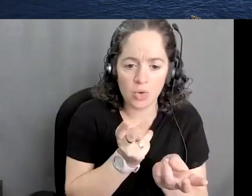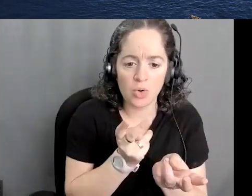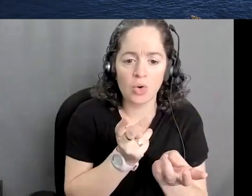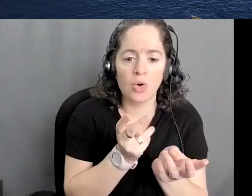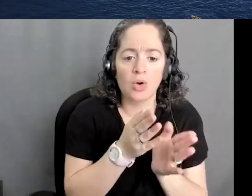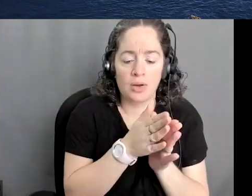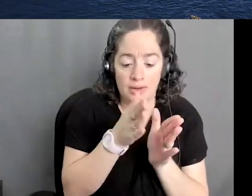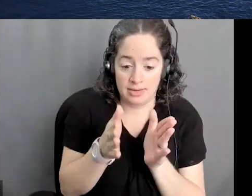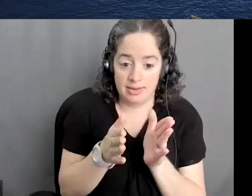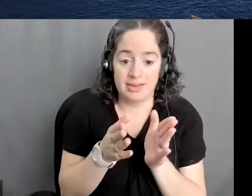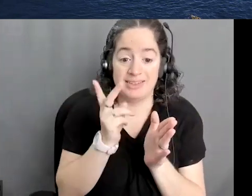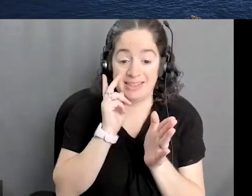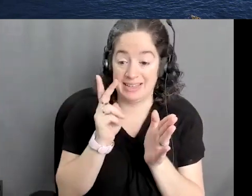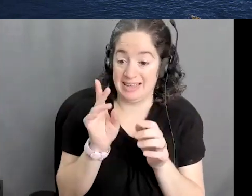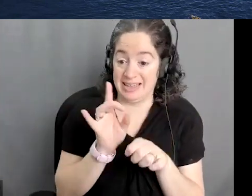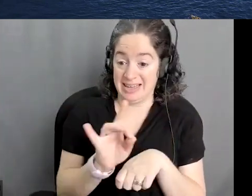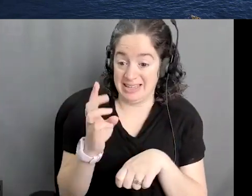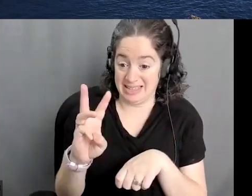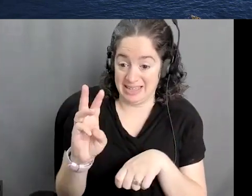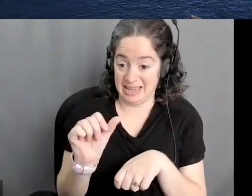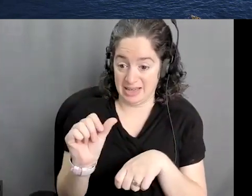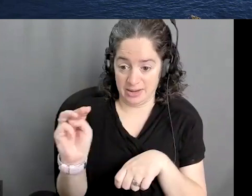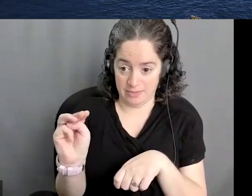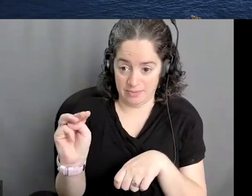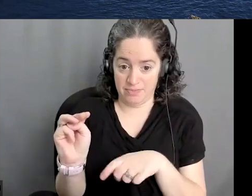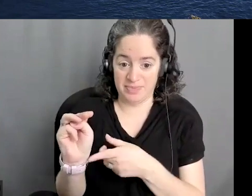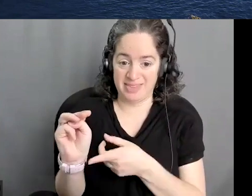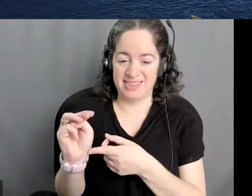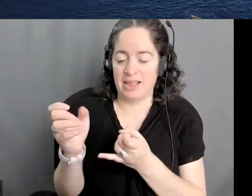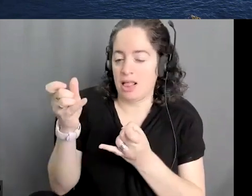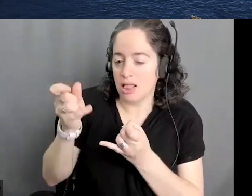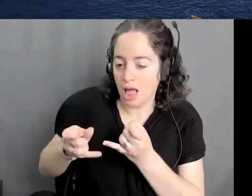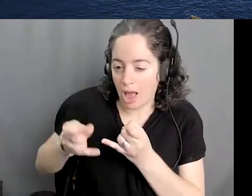I've got 8:16 AM here as the last column on the right.